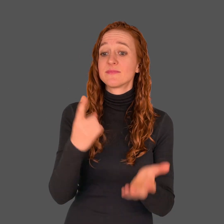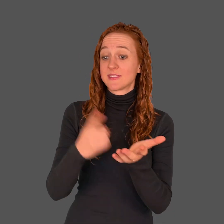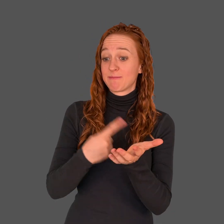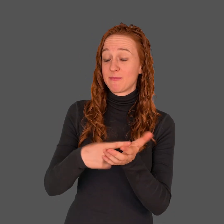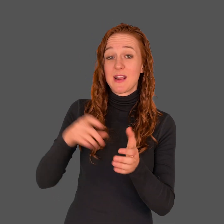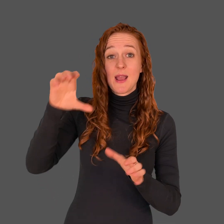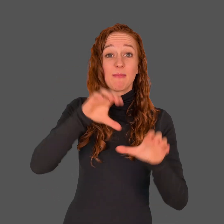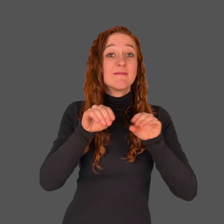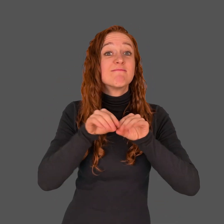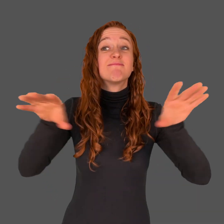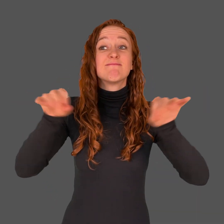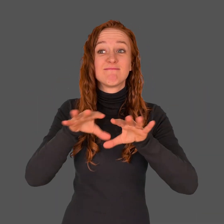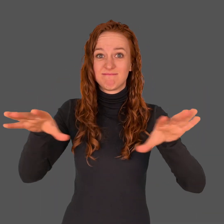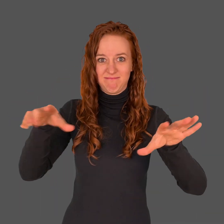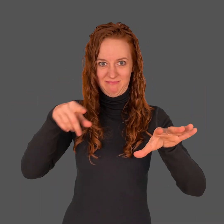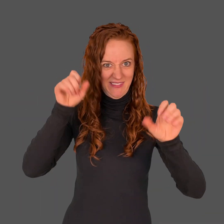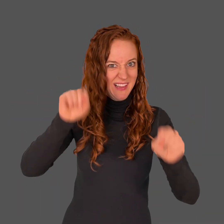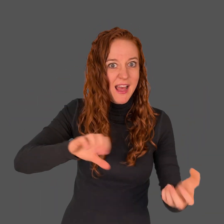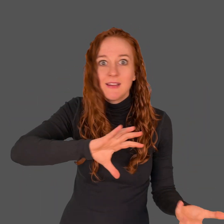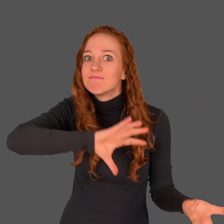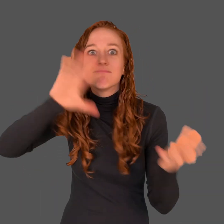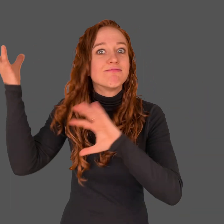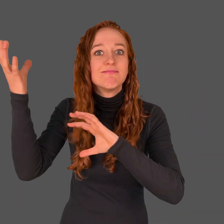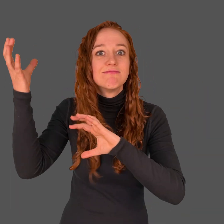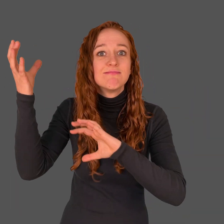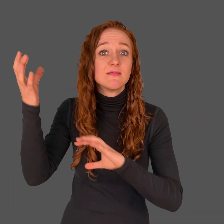Sometimes chemical messaging can go wrong!